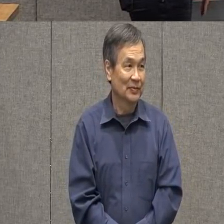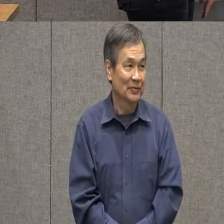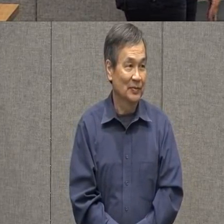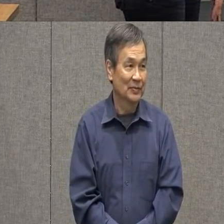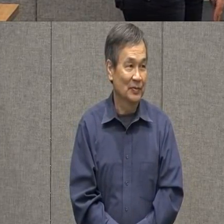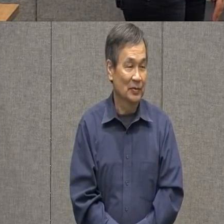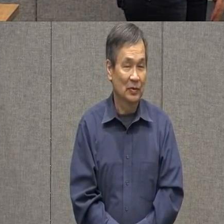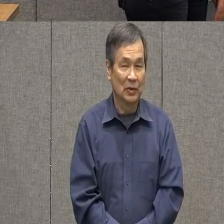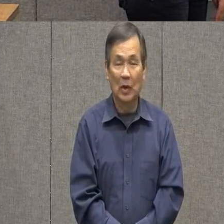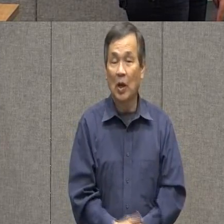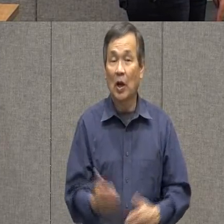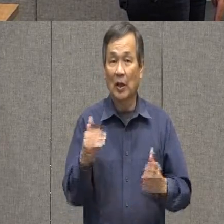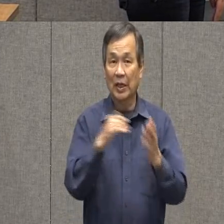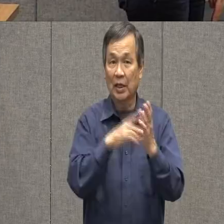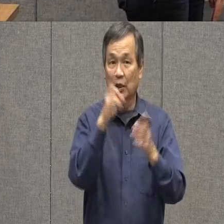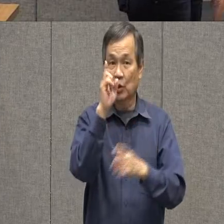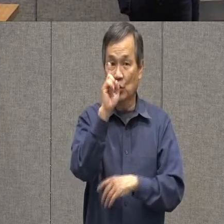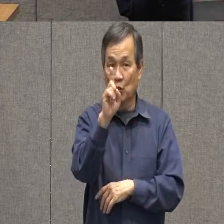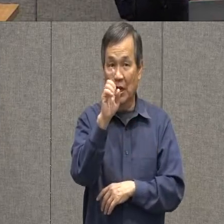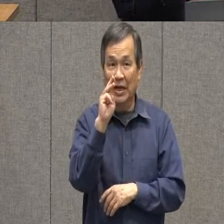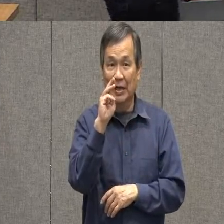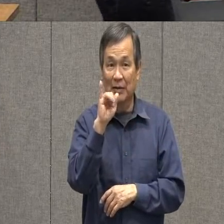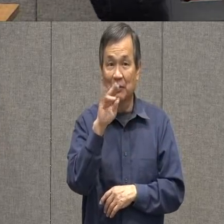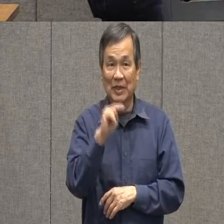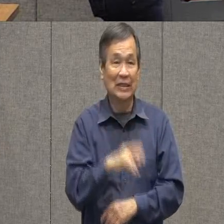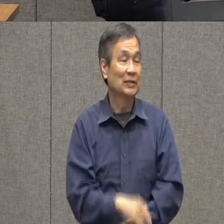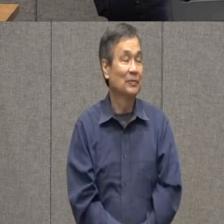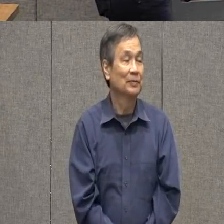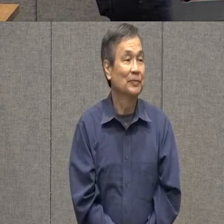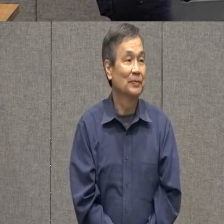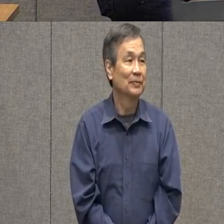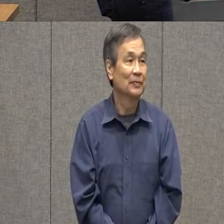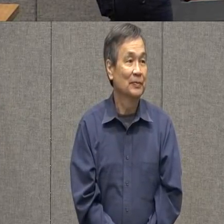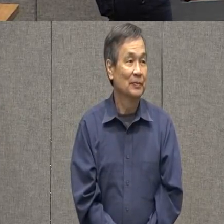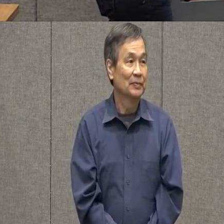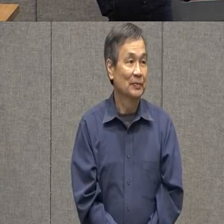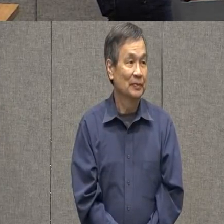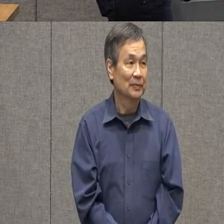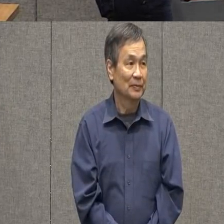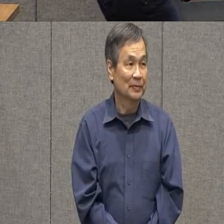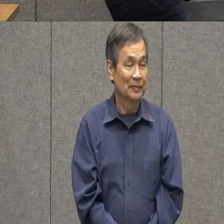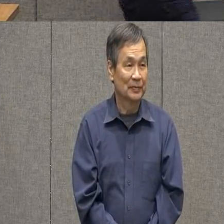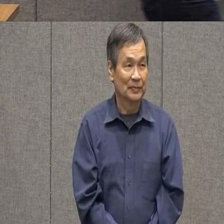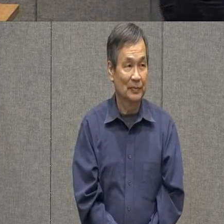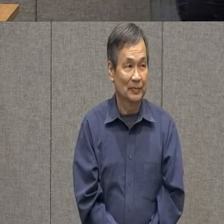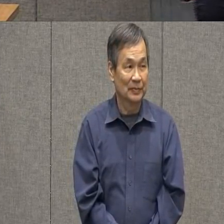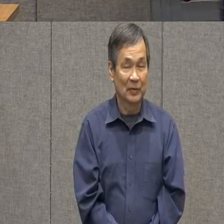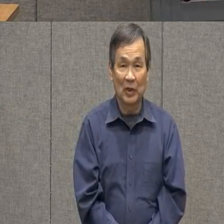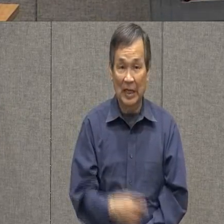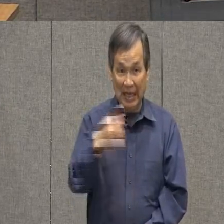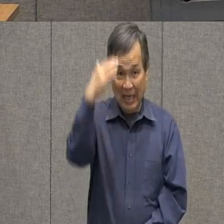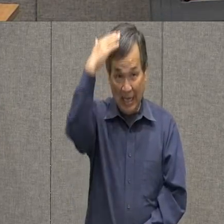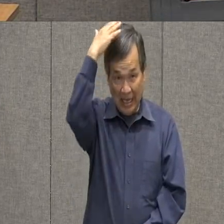We're gonna hold this pose for one minute and you're gonna start head to toes. And when you look,